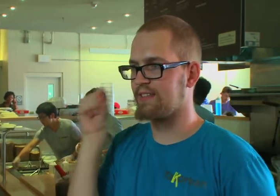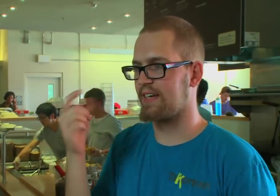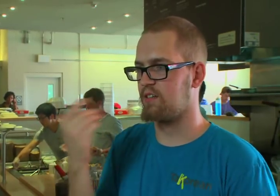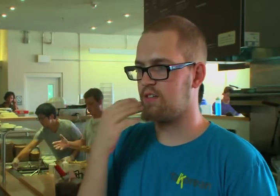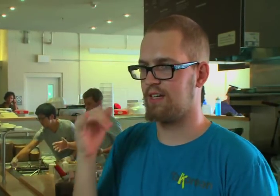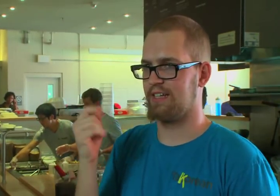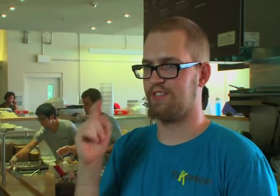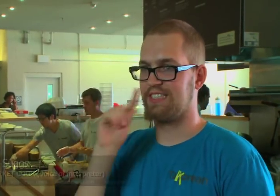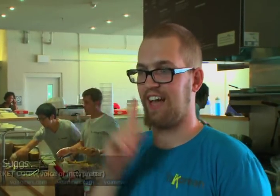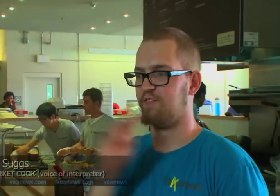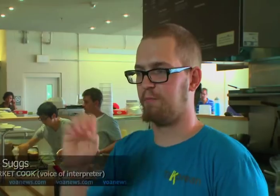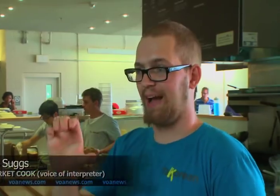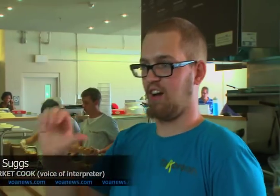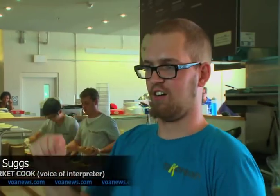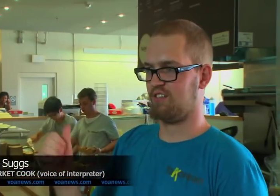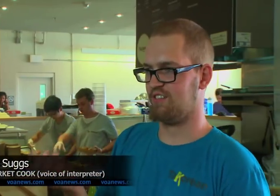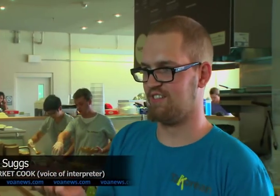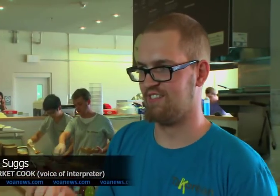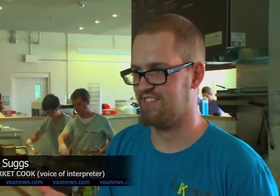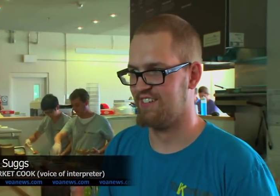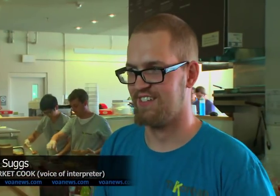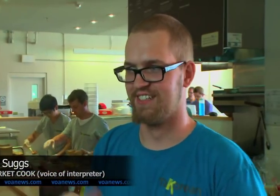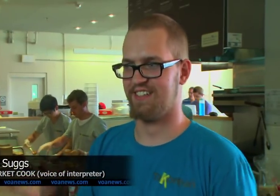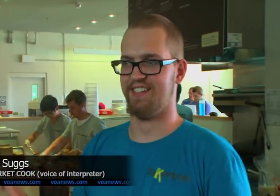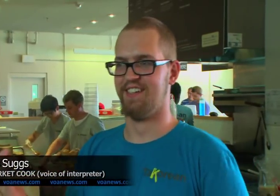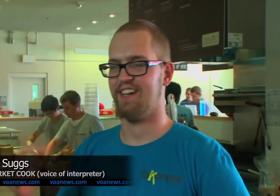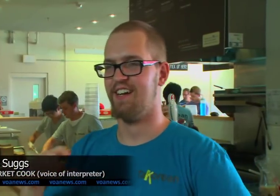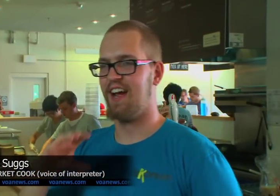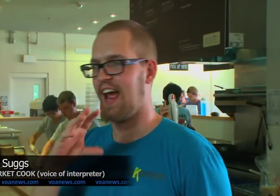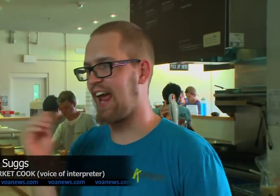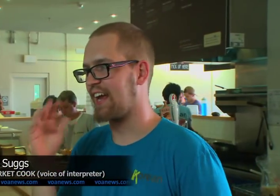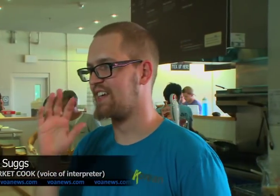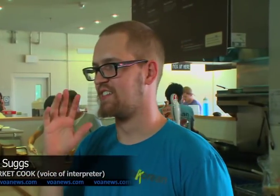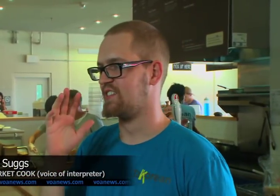"One nice thing is it's so close to Gallaudet, which by the way is the 'Deaf Mecca.'